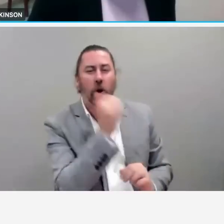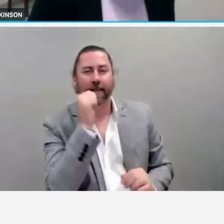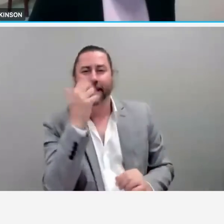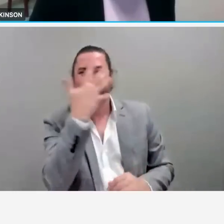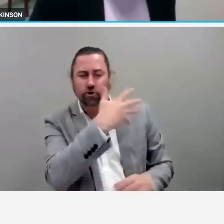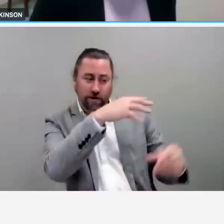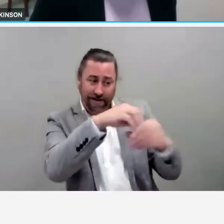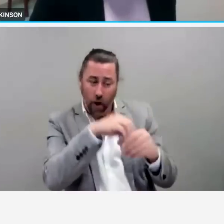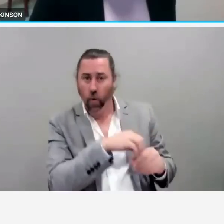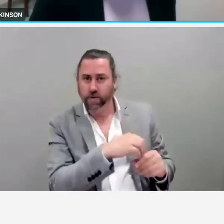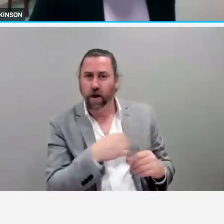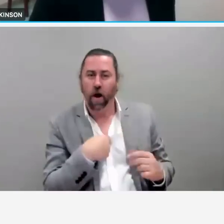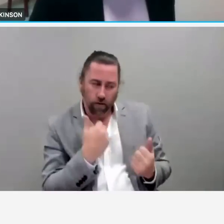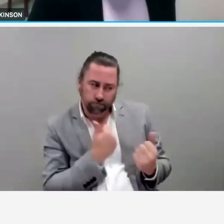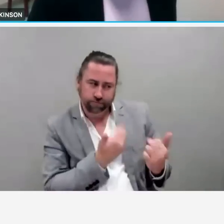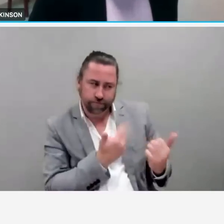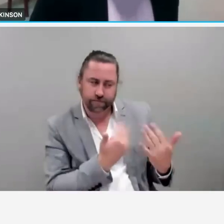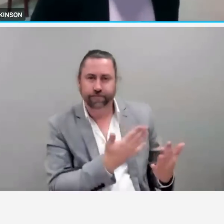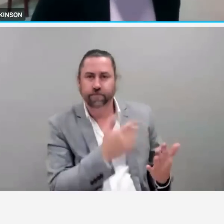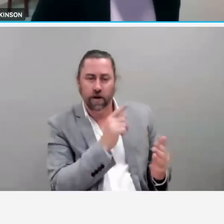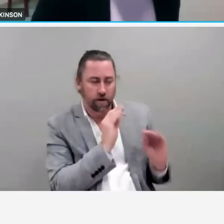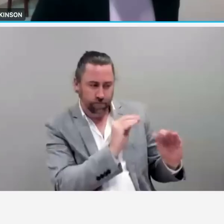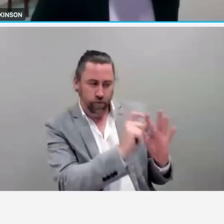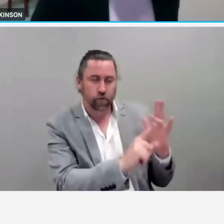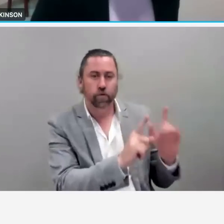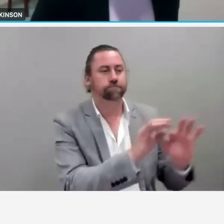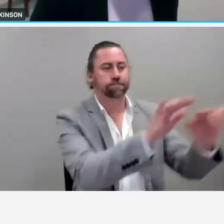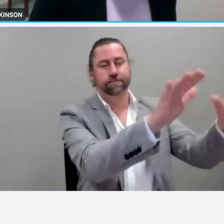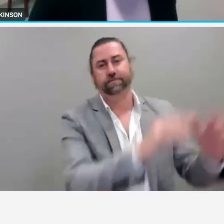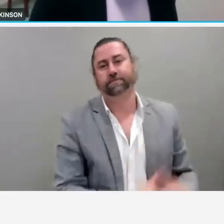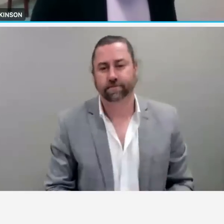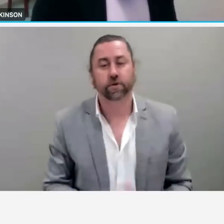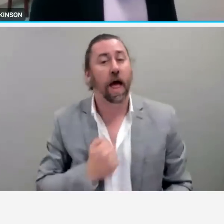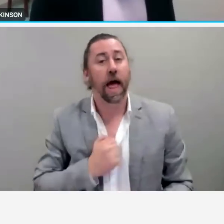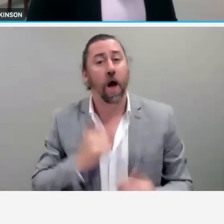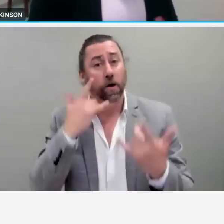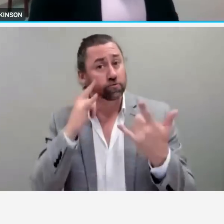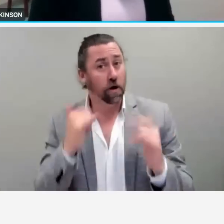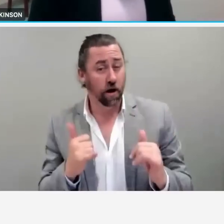the specific arrangements for these organisations. For example in the trial we looked at whether we could